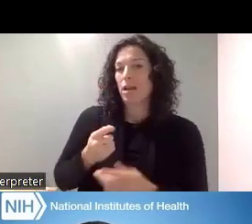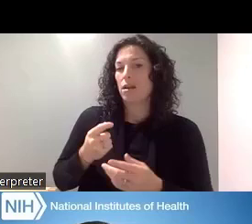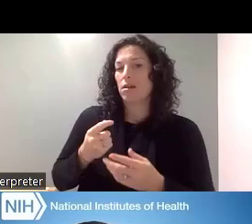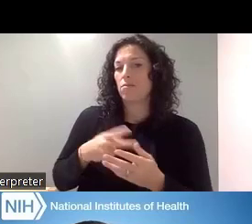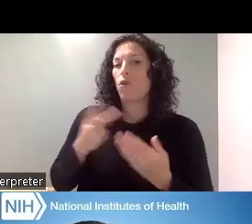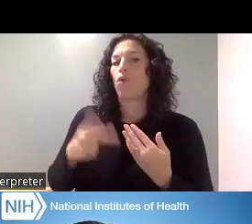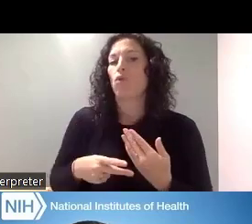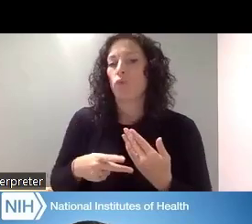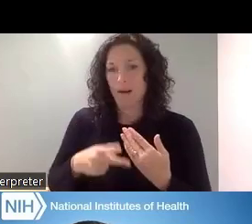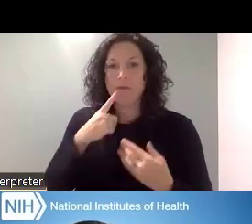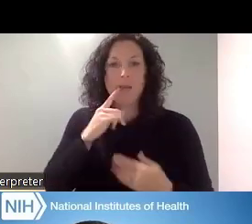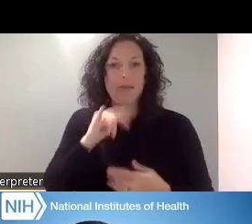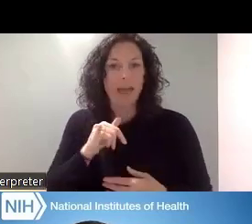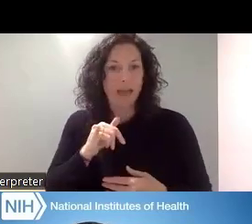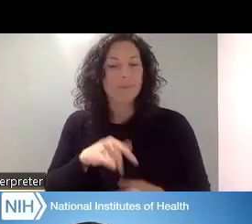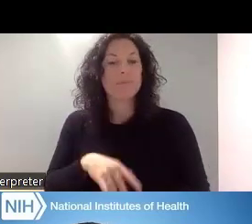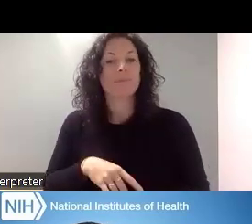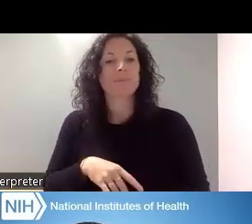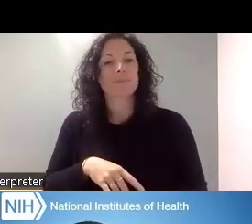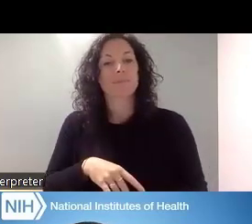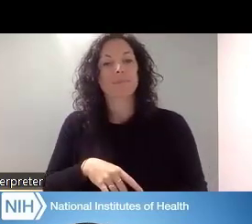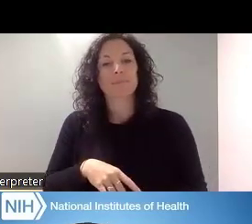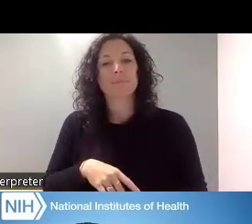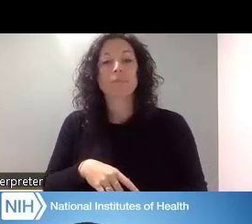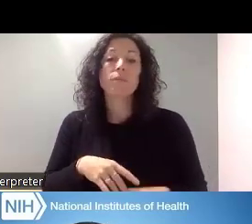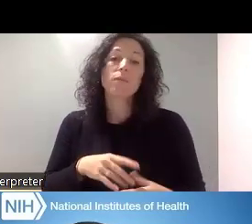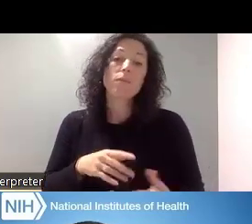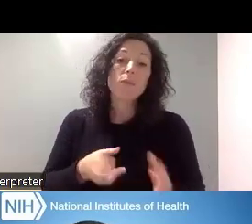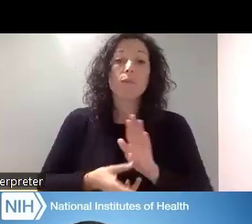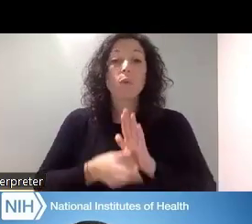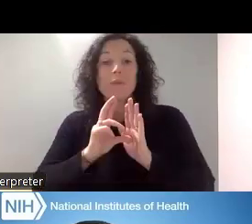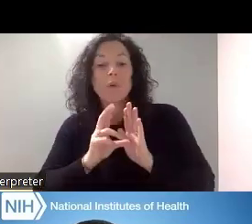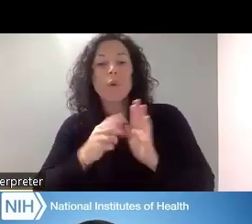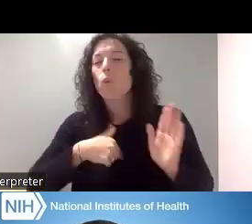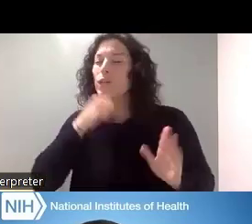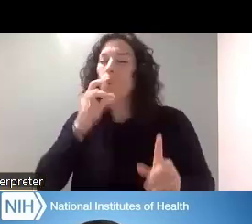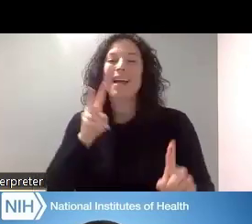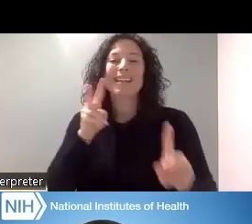And then after review, even though we don't assign the reviewers, we are present.